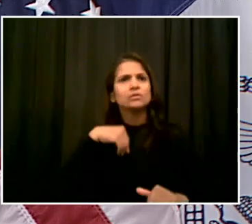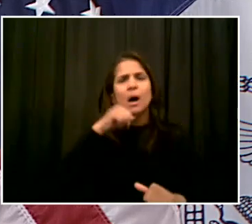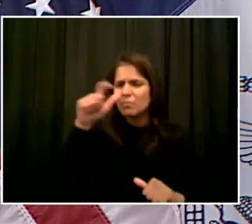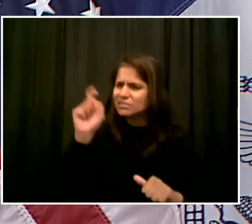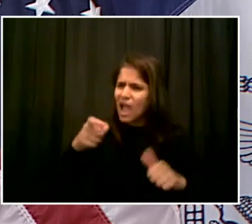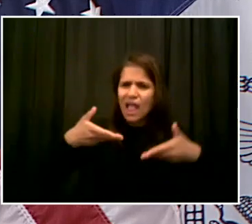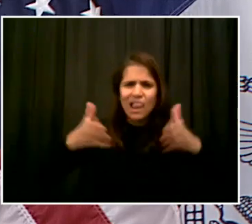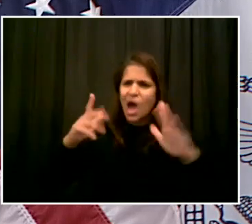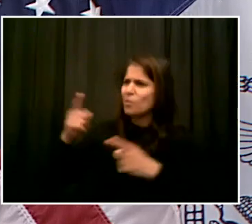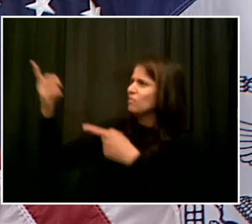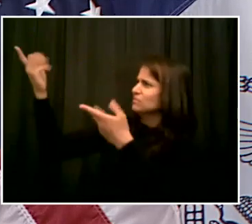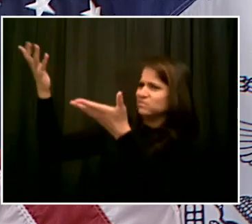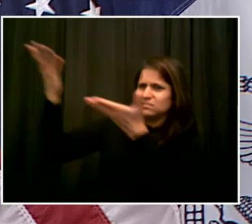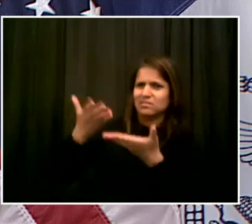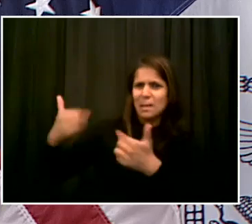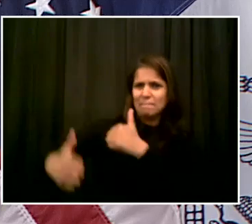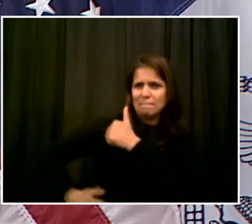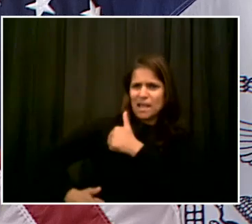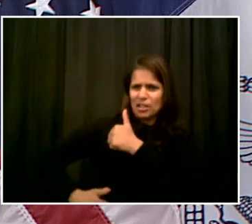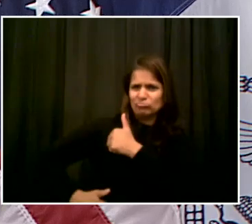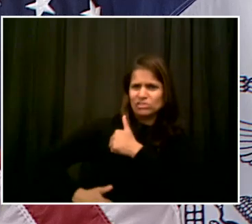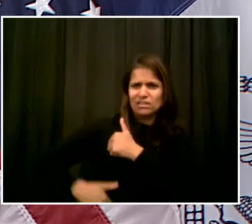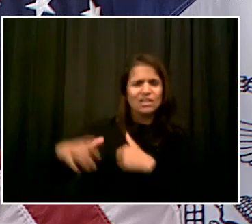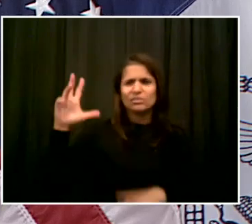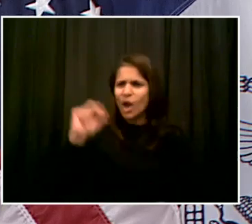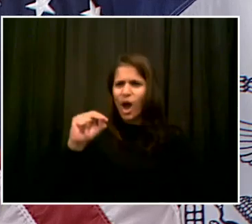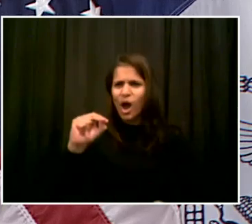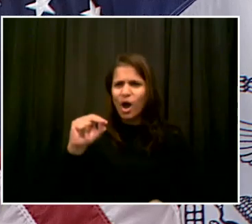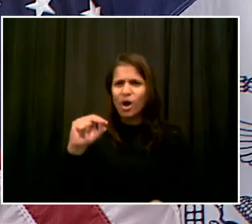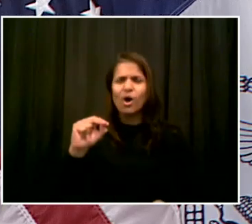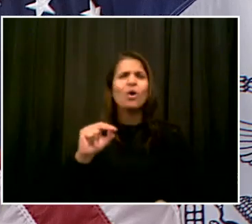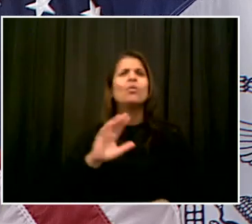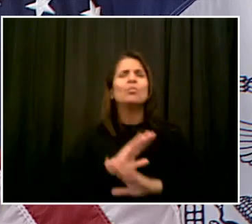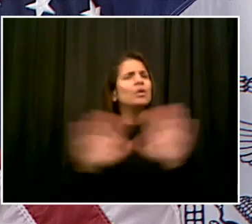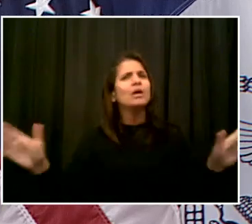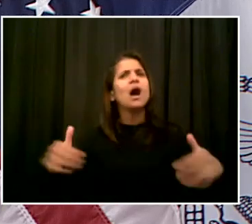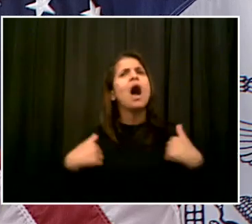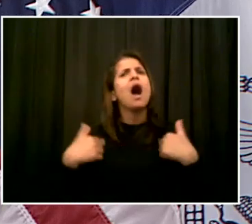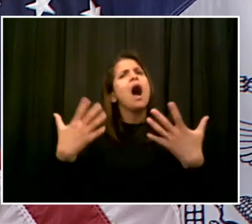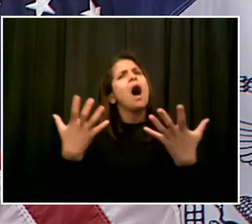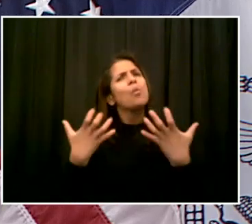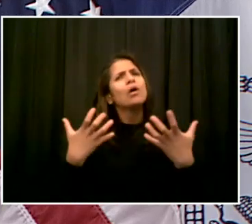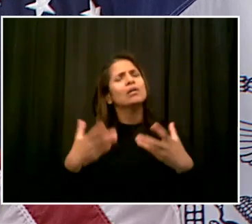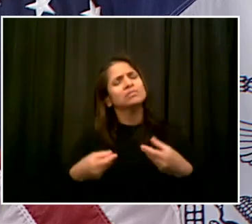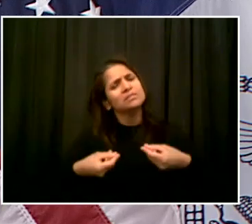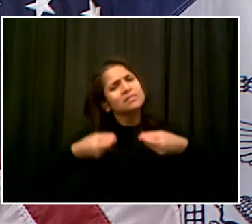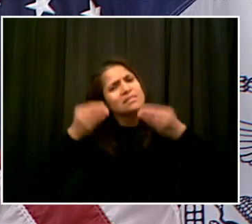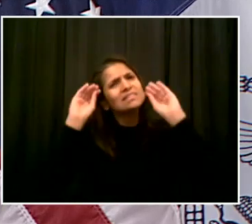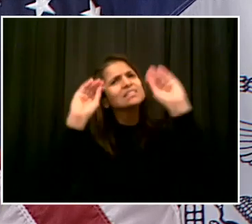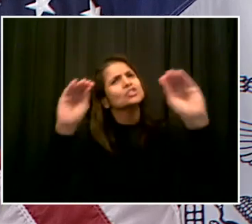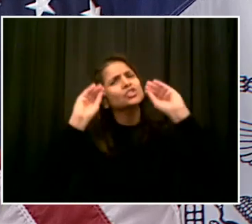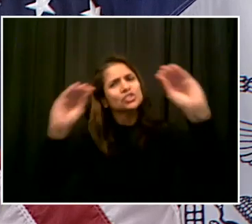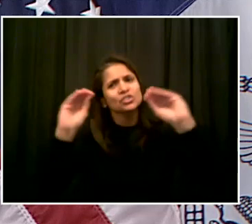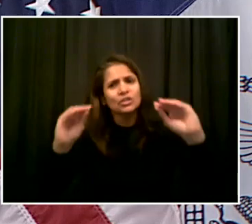YORK CITY. SOMEONE NEEDS A HISTORY LESSON.